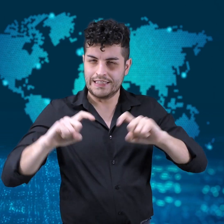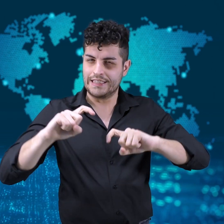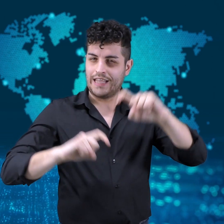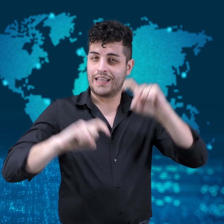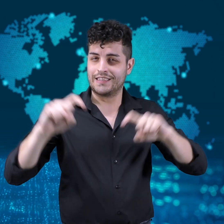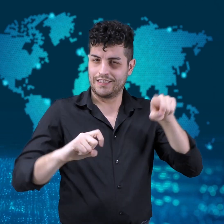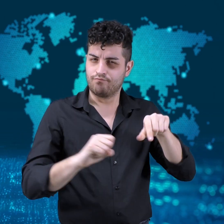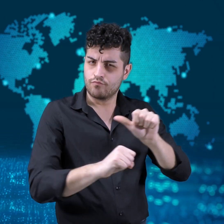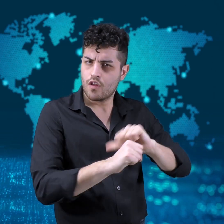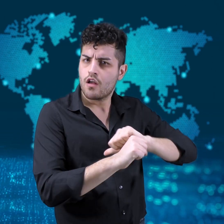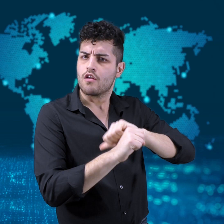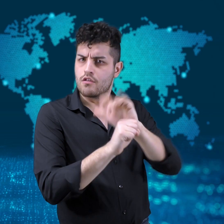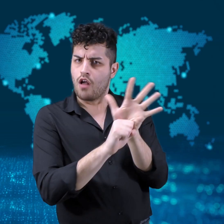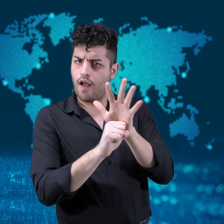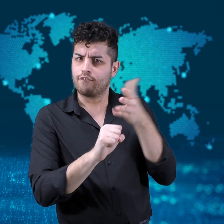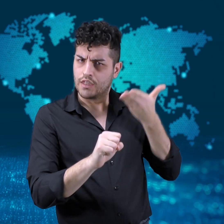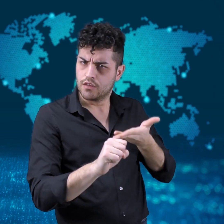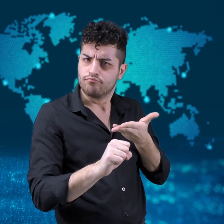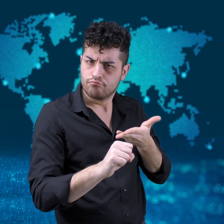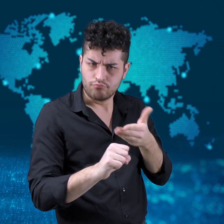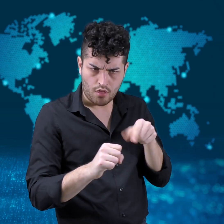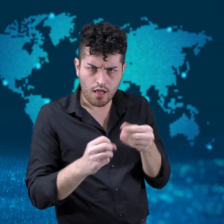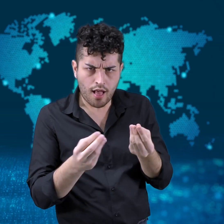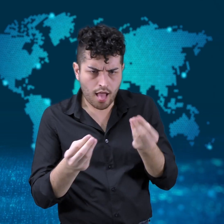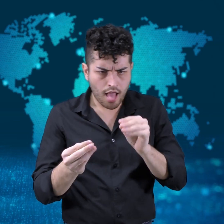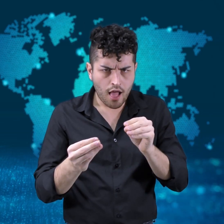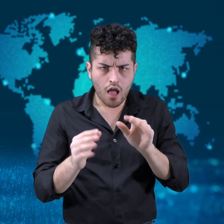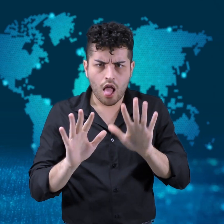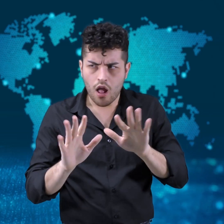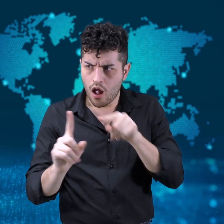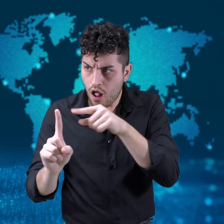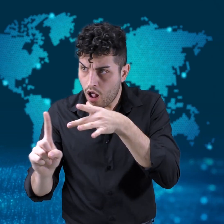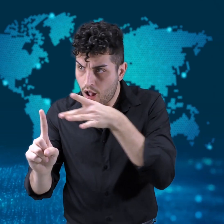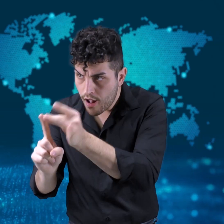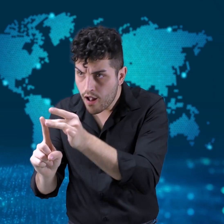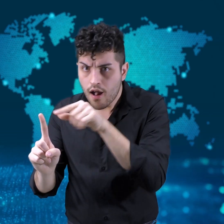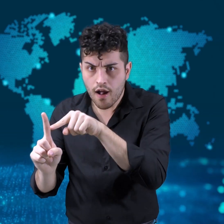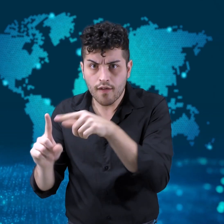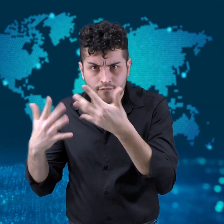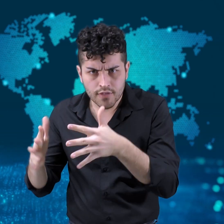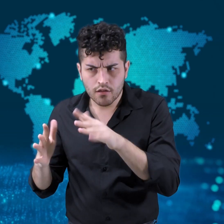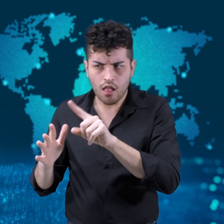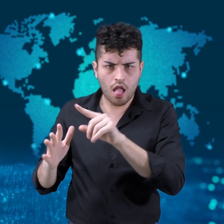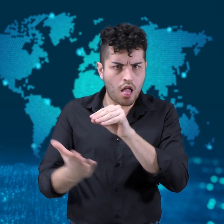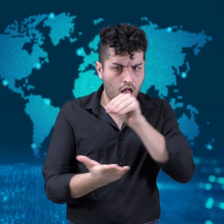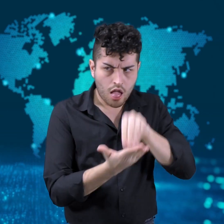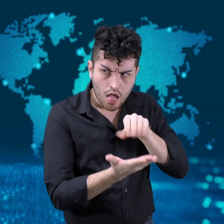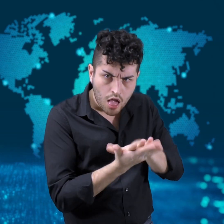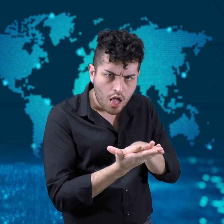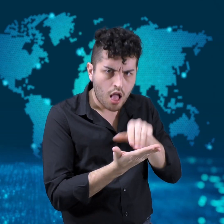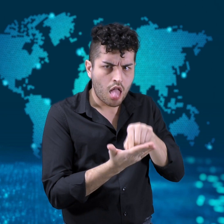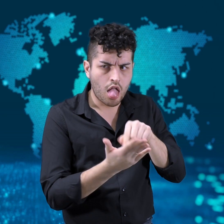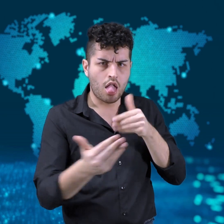China published misleading numbers of cases and deaths.